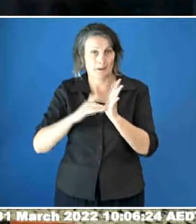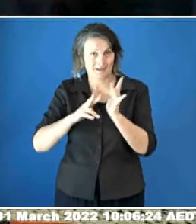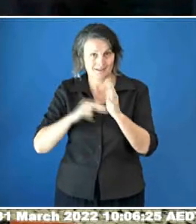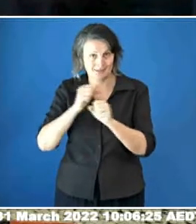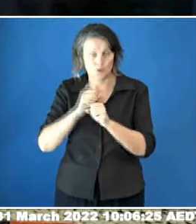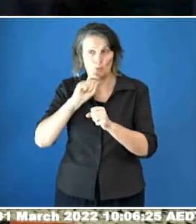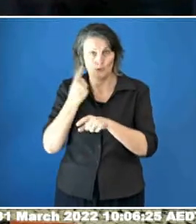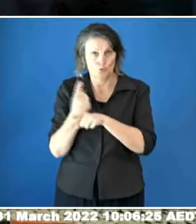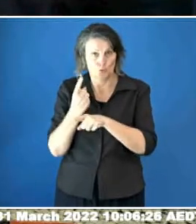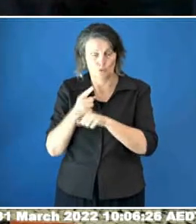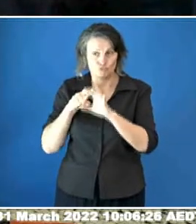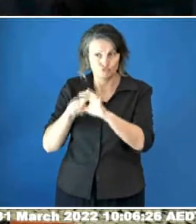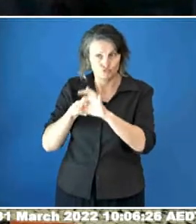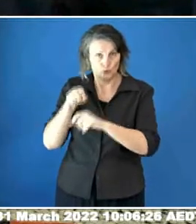After lunch, we will hear from a panel from WWIDA.